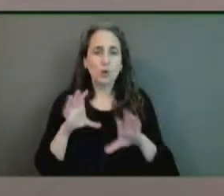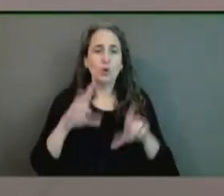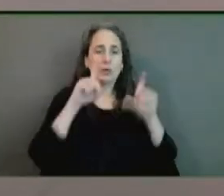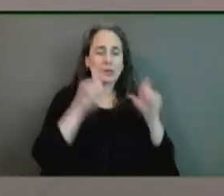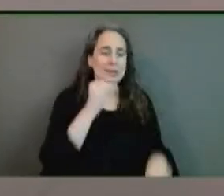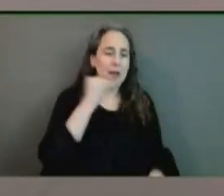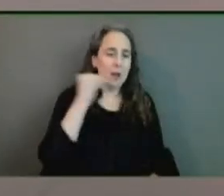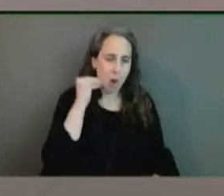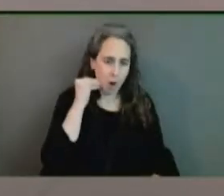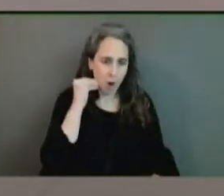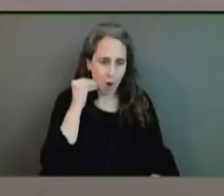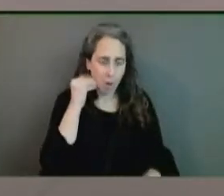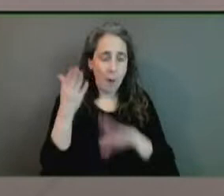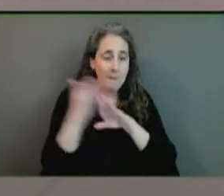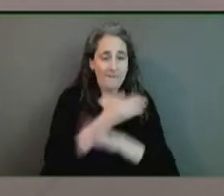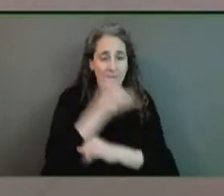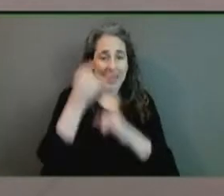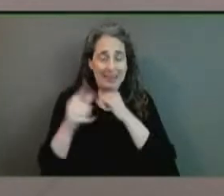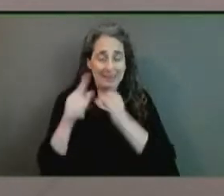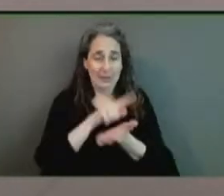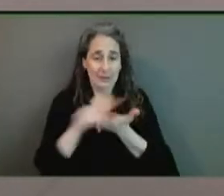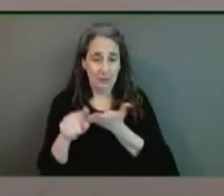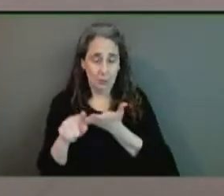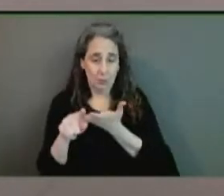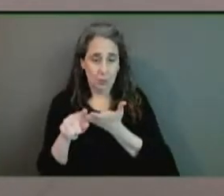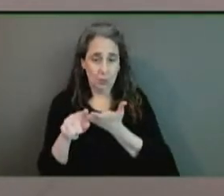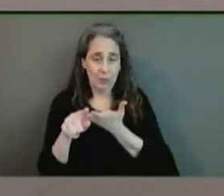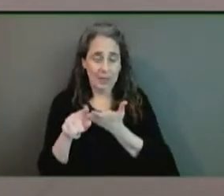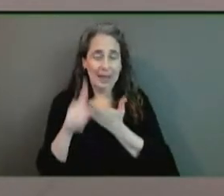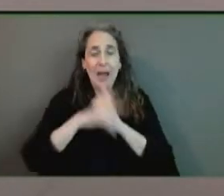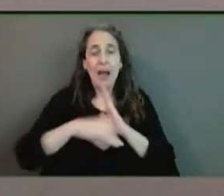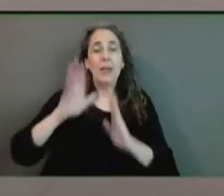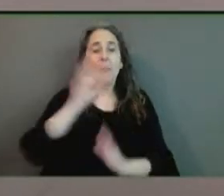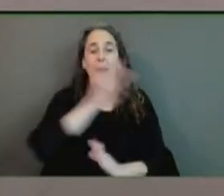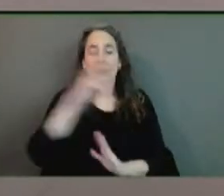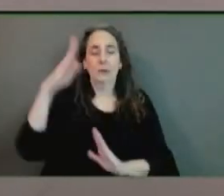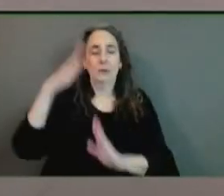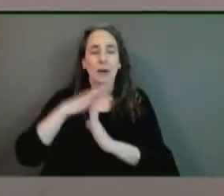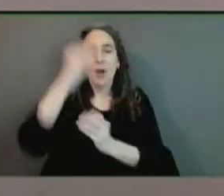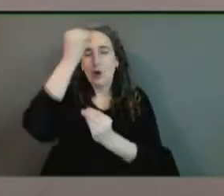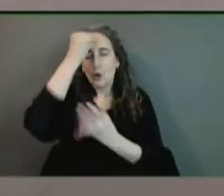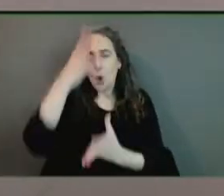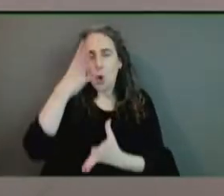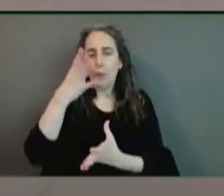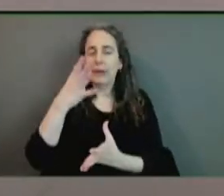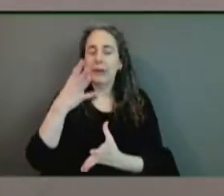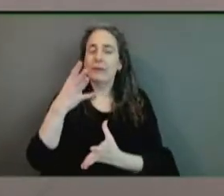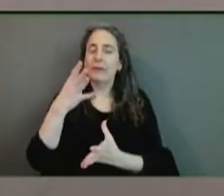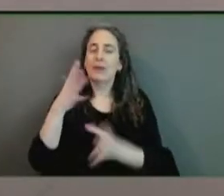students and staff members minister those tests at home prior to the end of this week,